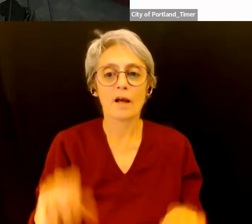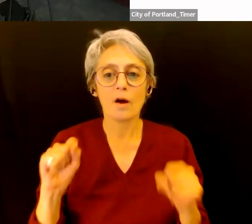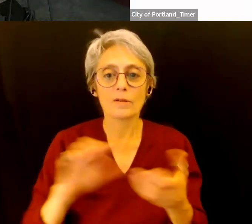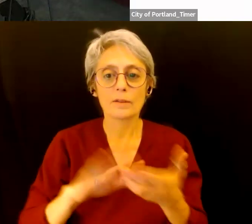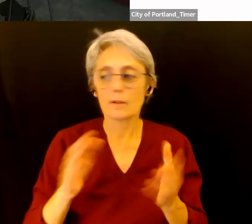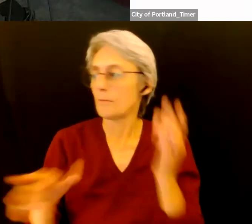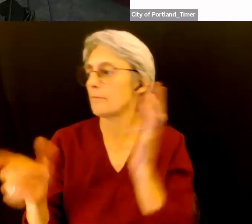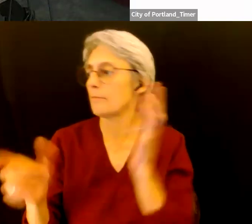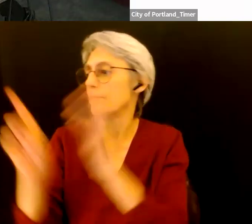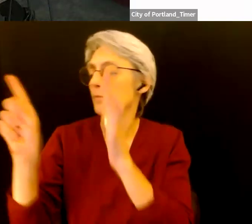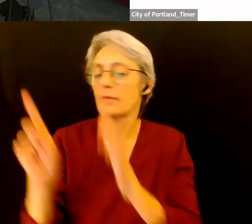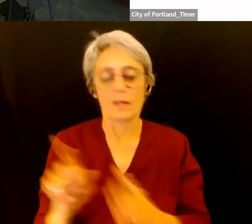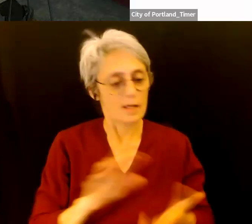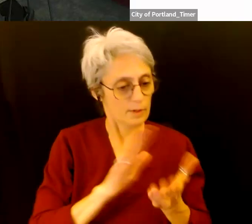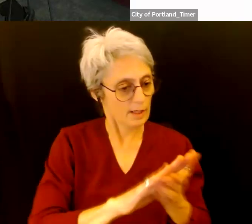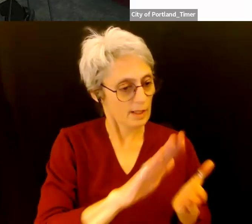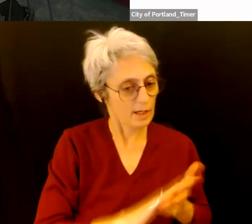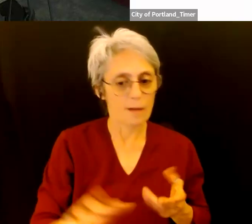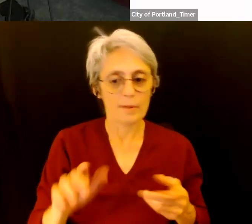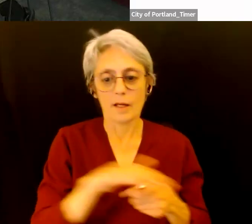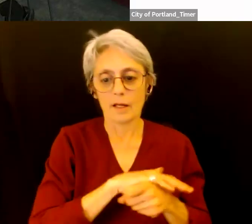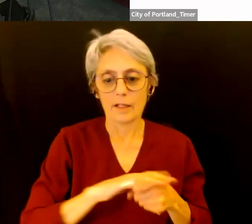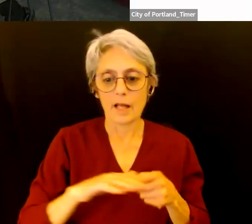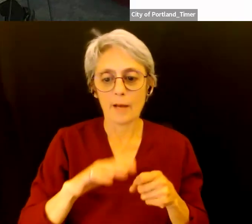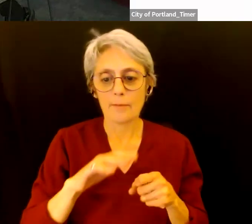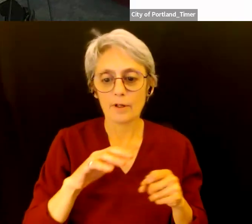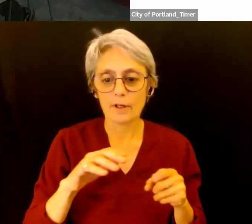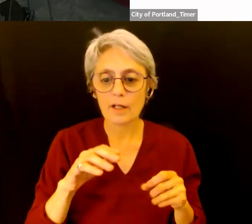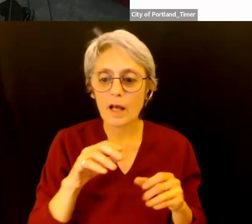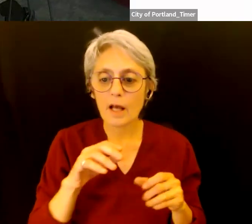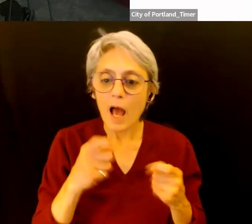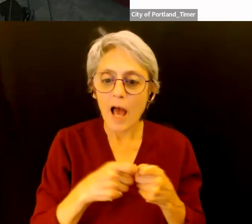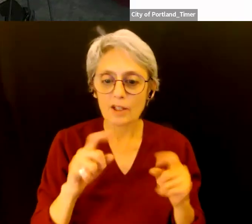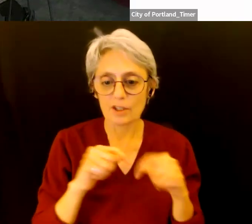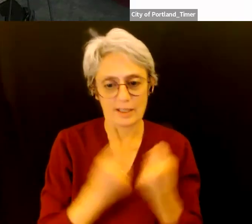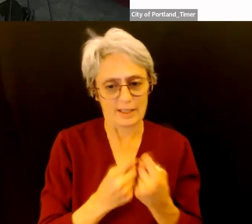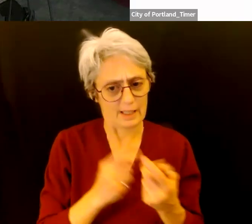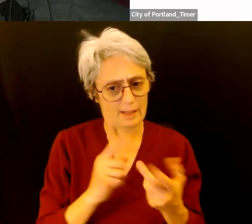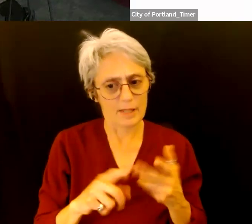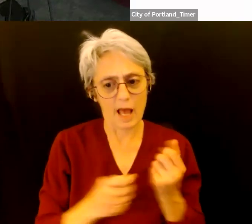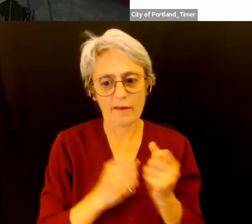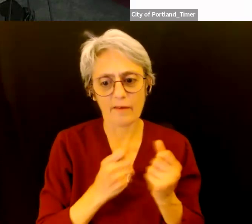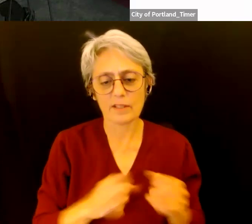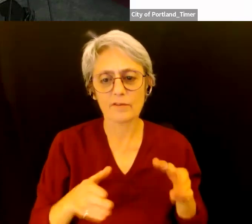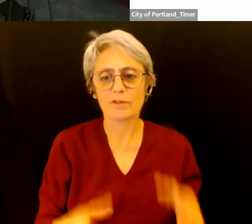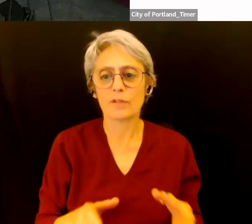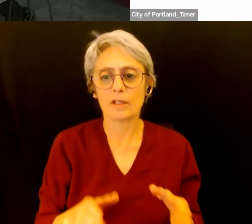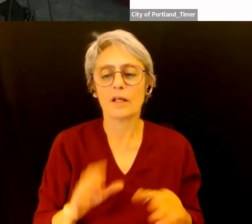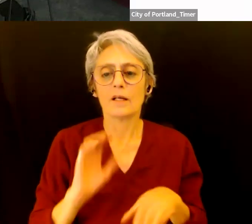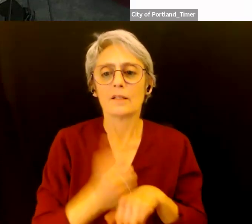Farm neighborhood energy teams, advocate for safer streets. Organized tree plantings, create street plazas.